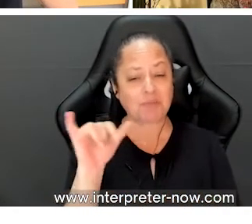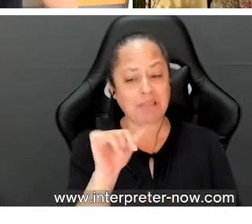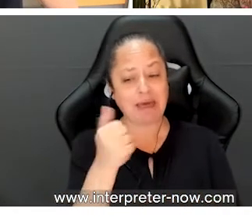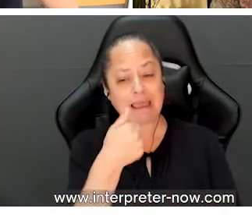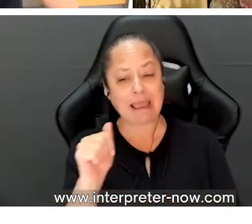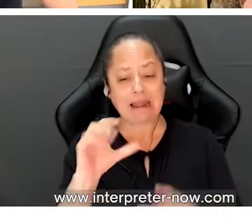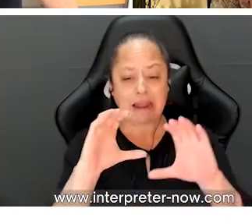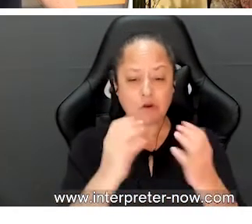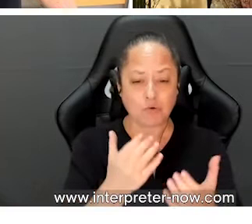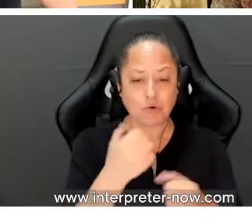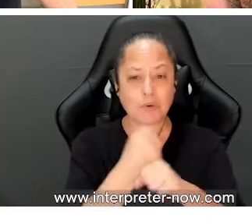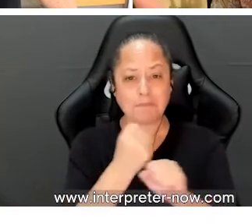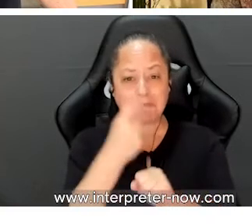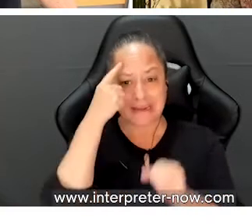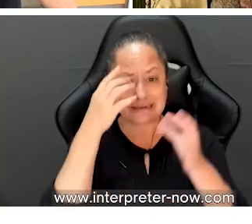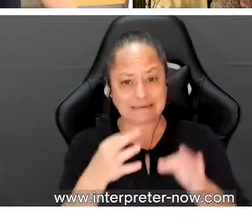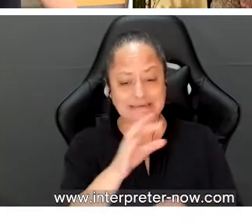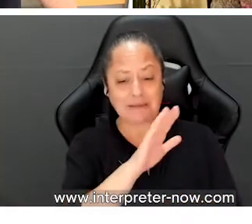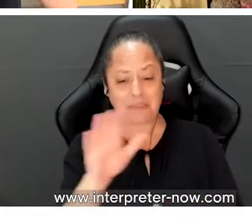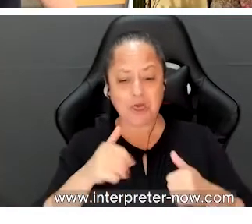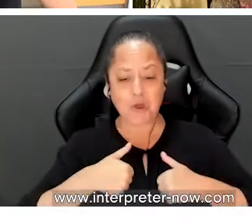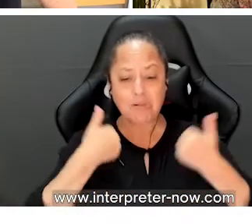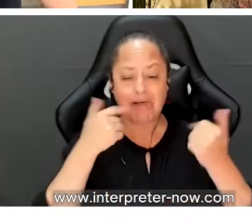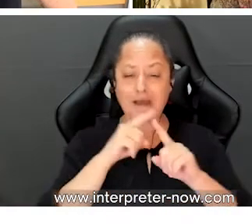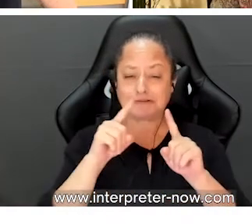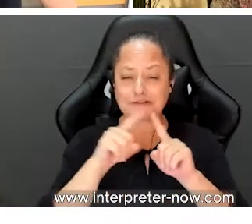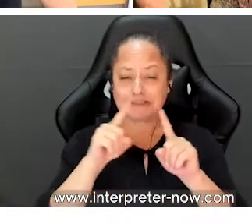reasons and are also on different spectrums of levels of practice.